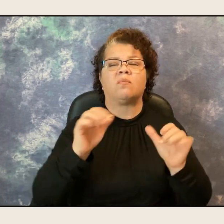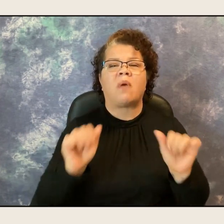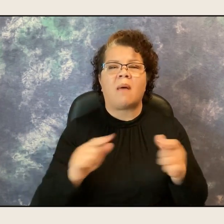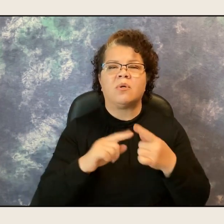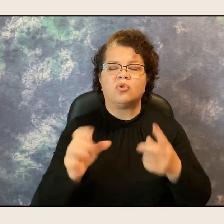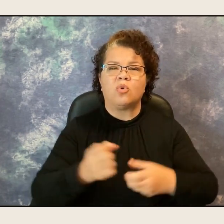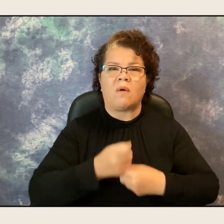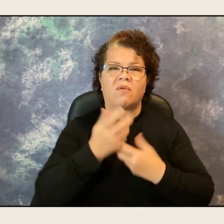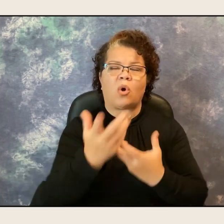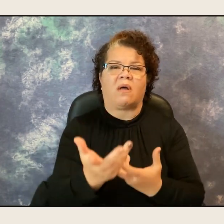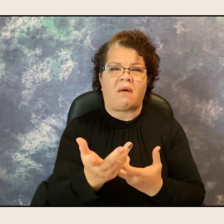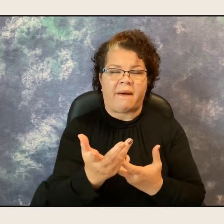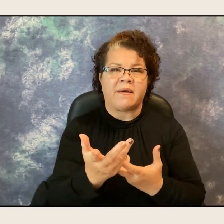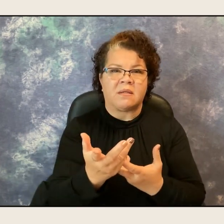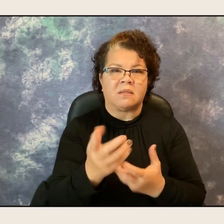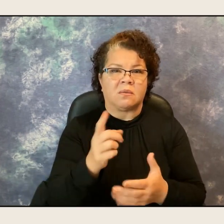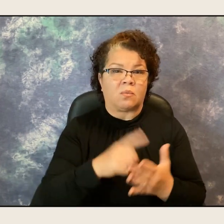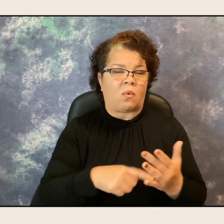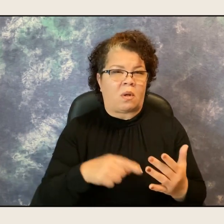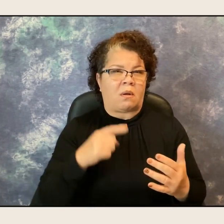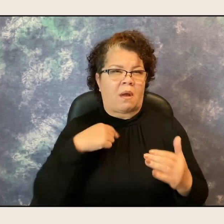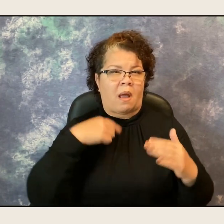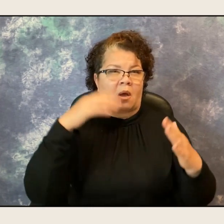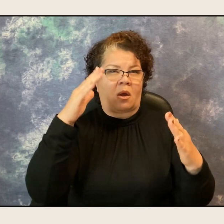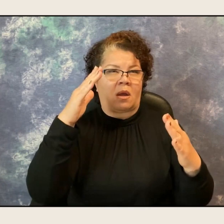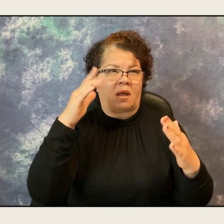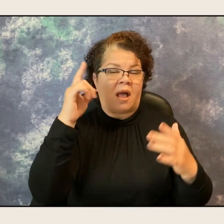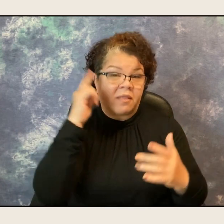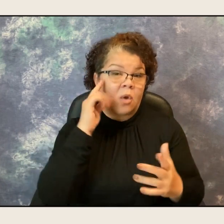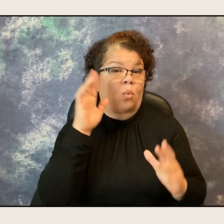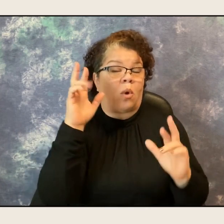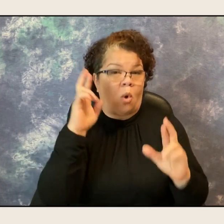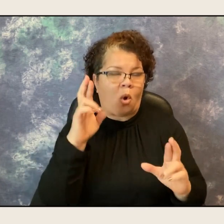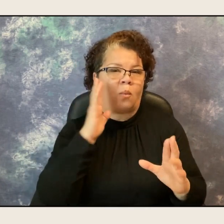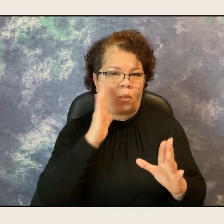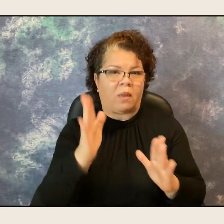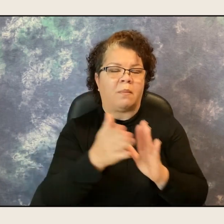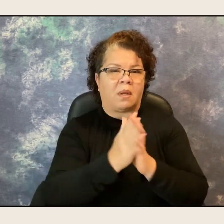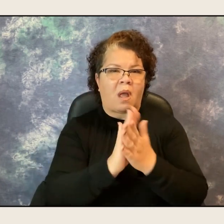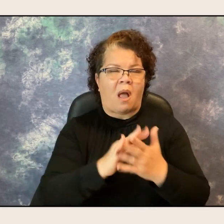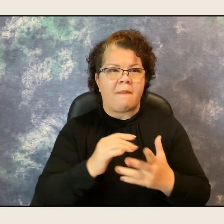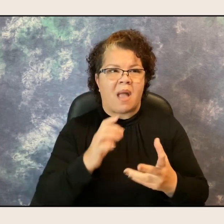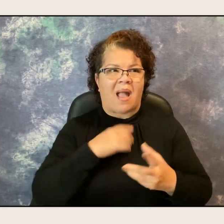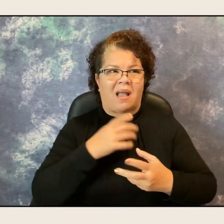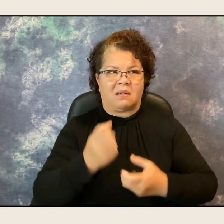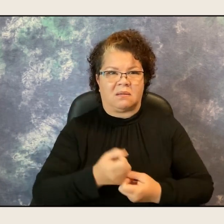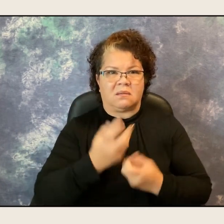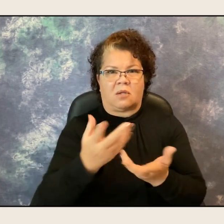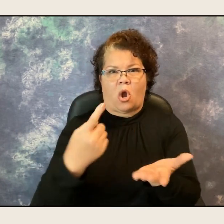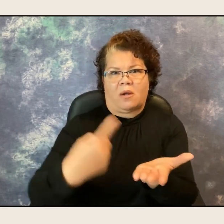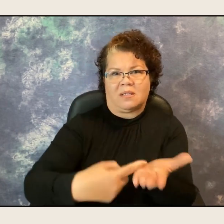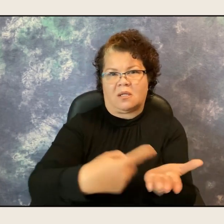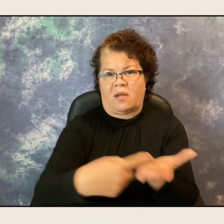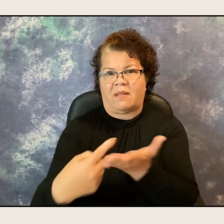what I think we hope will be an articulation that will move politicians toward policy.